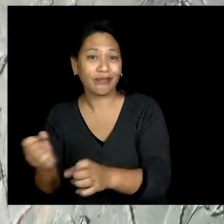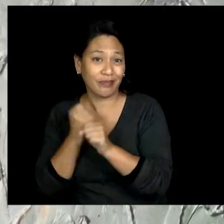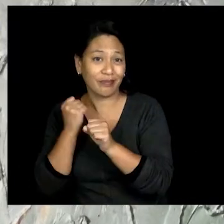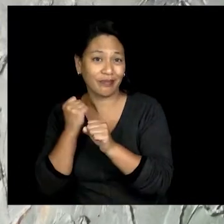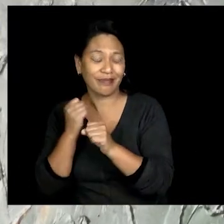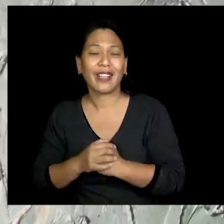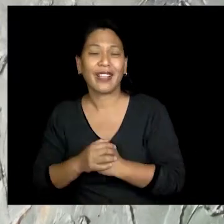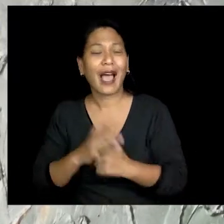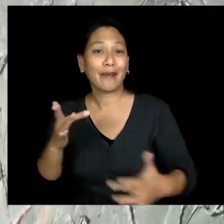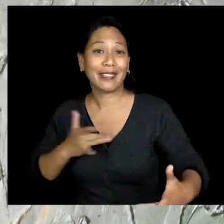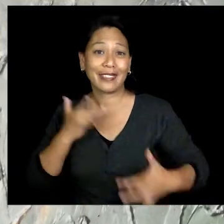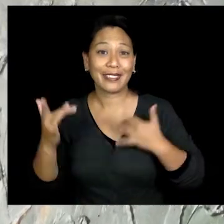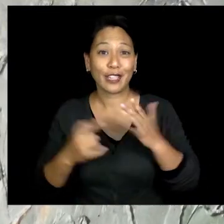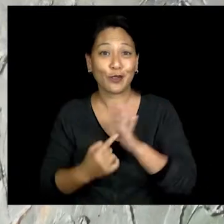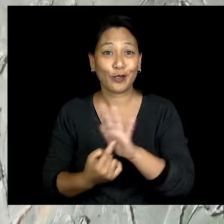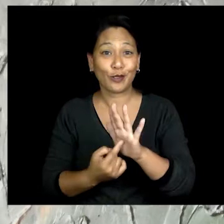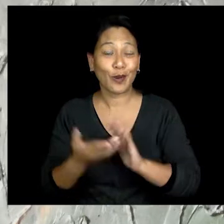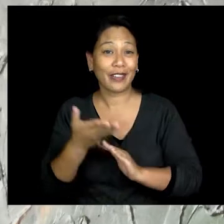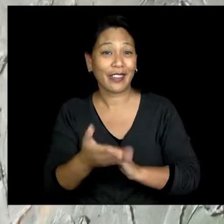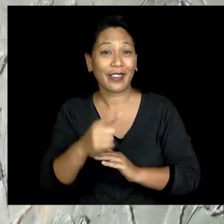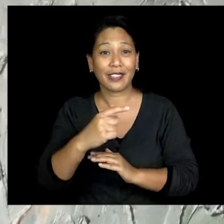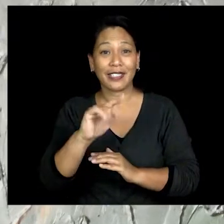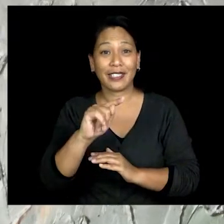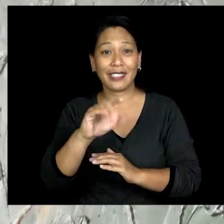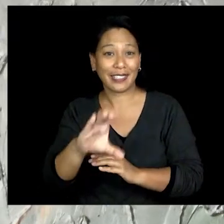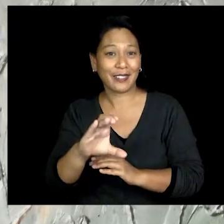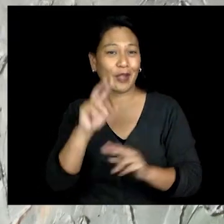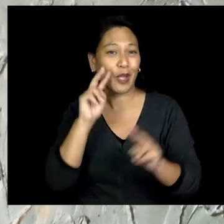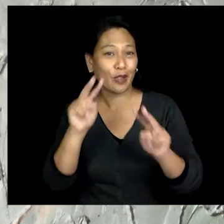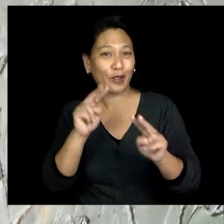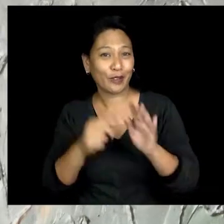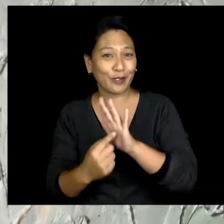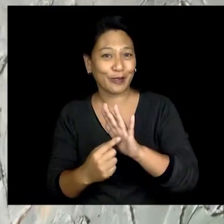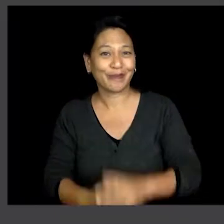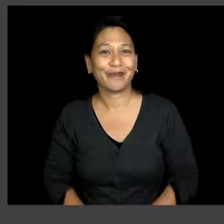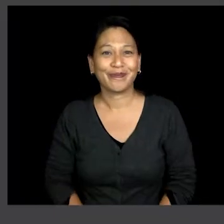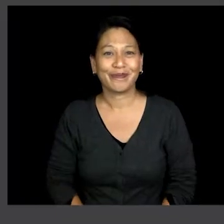And I'm really, really excited to be bringing it to GCTC and I can't wait to share it with you all.